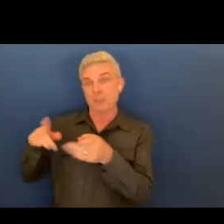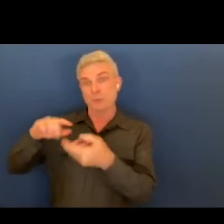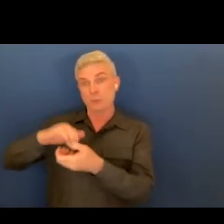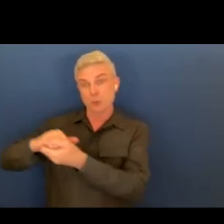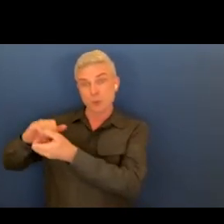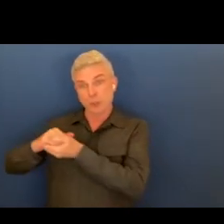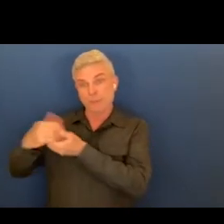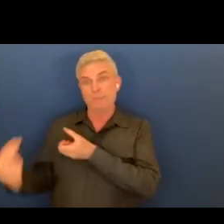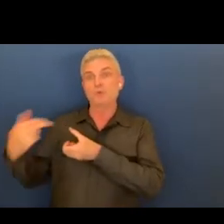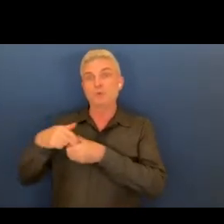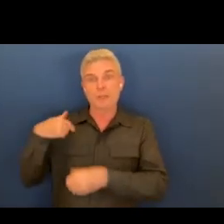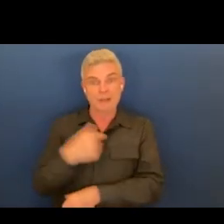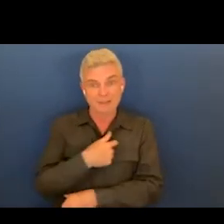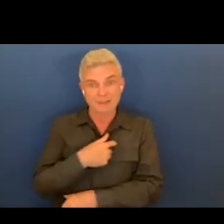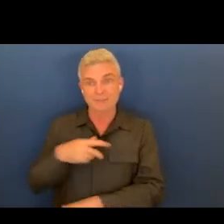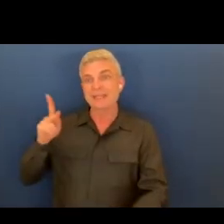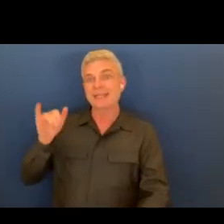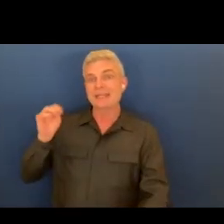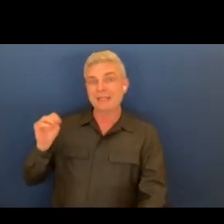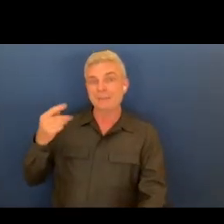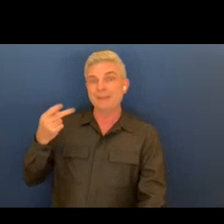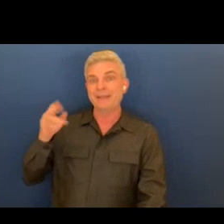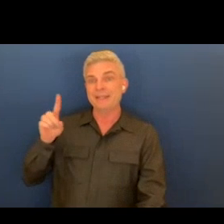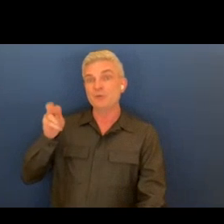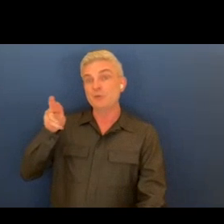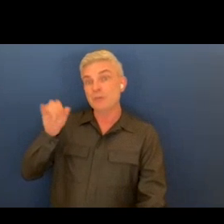Administrative Services Manager for Vermont Pathways to Partnerships,